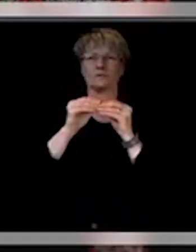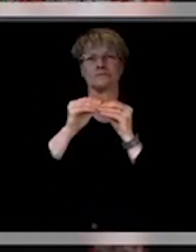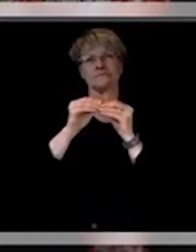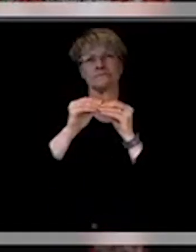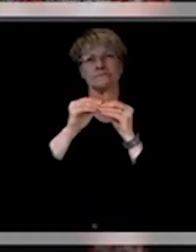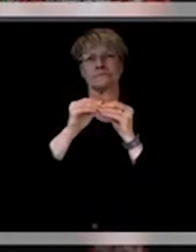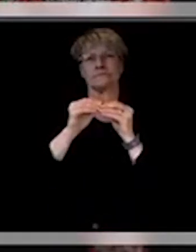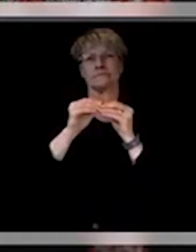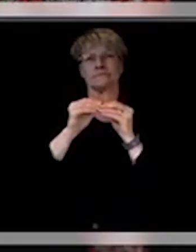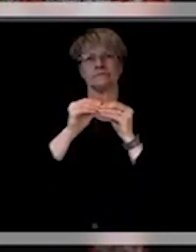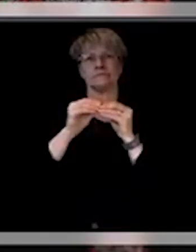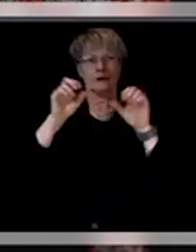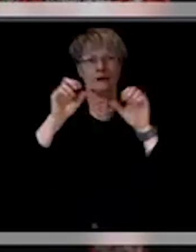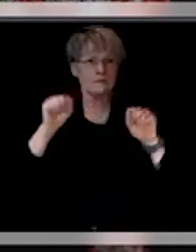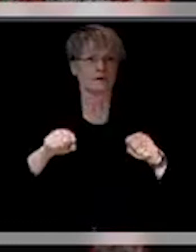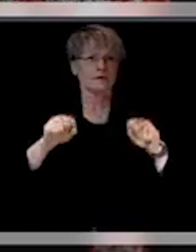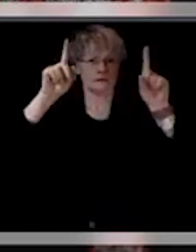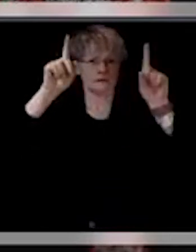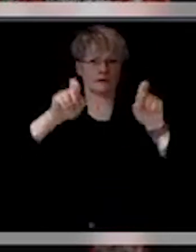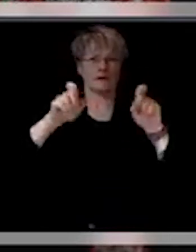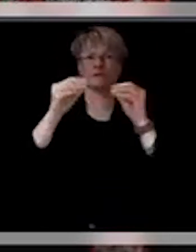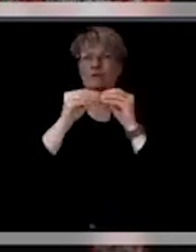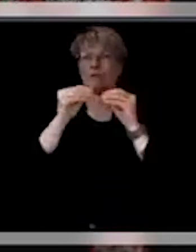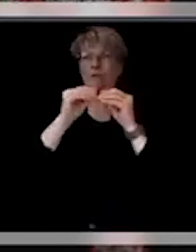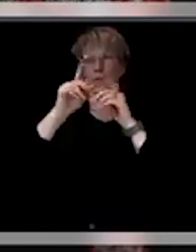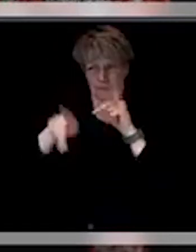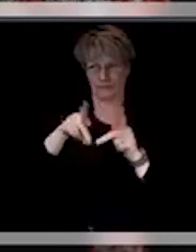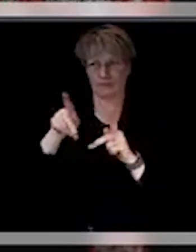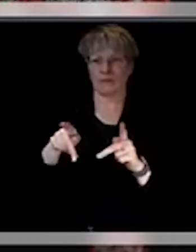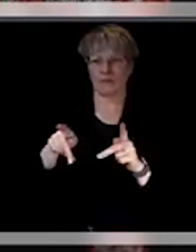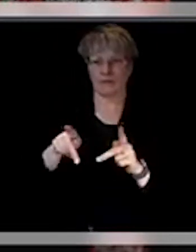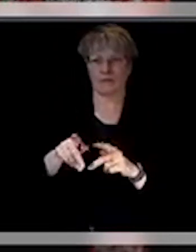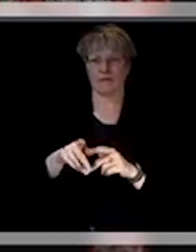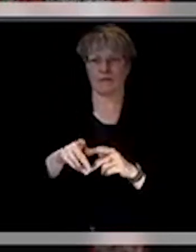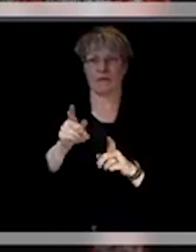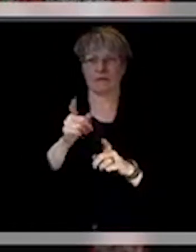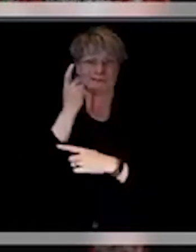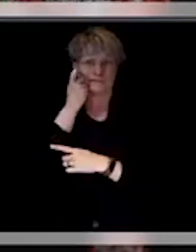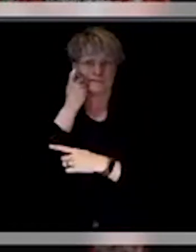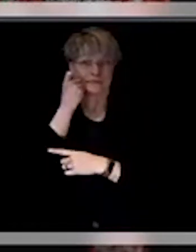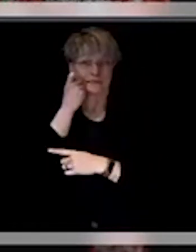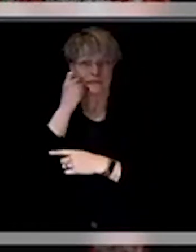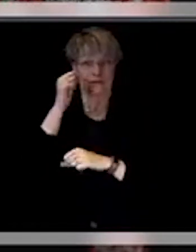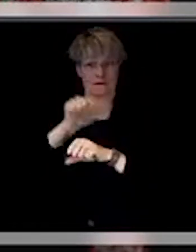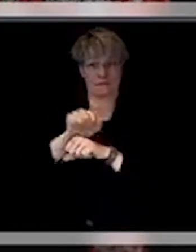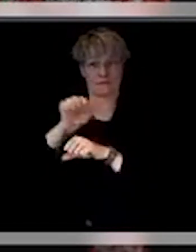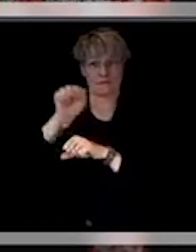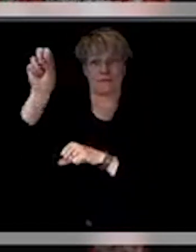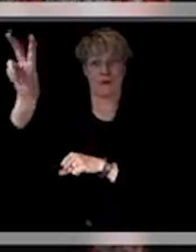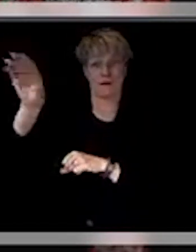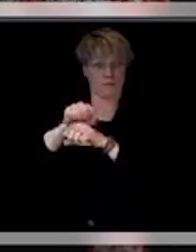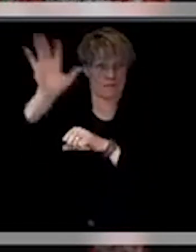they've, graciously, Mountain Valleys has partnered with us to expand our mobile drive